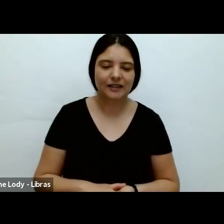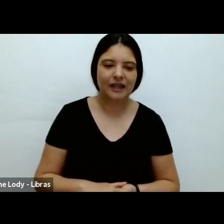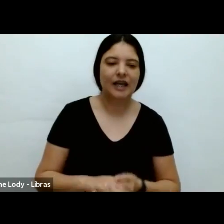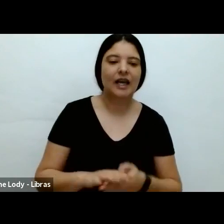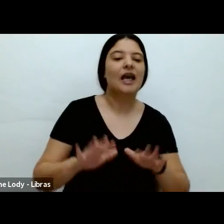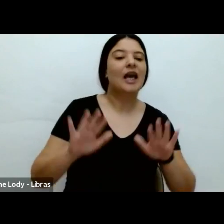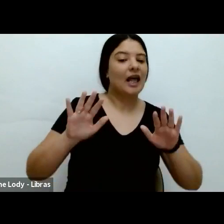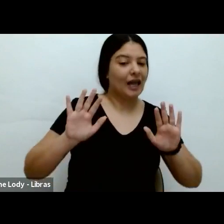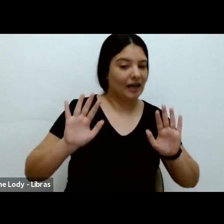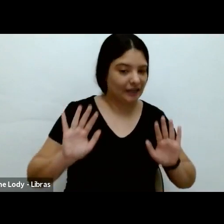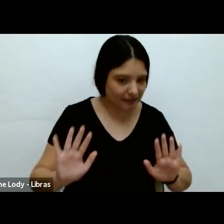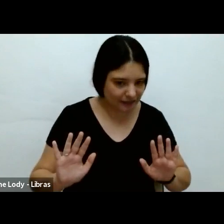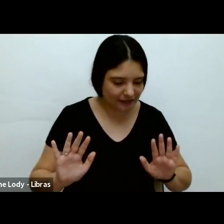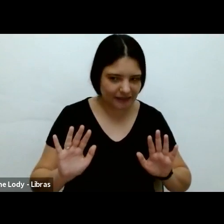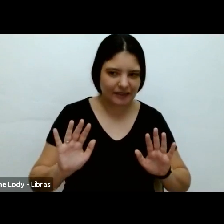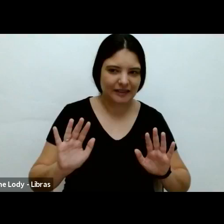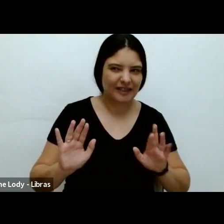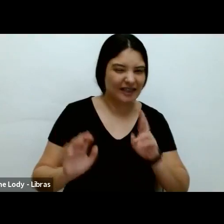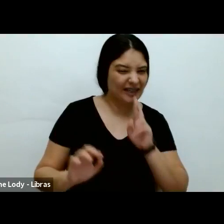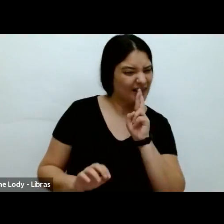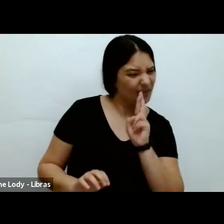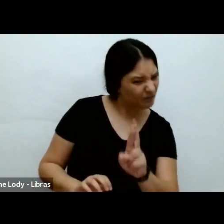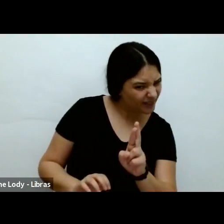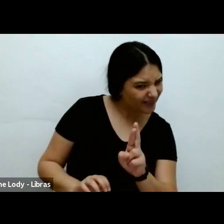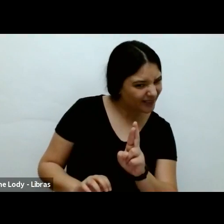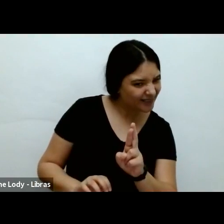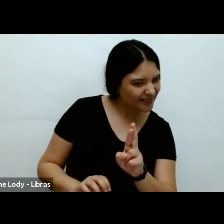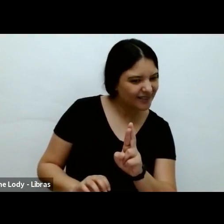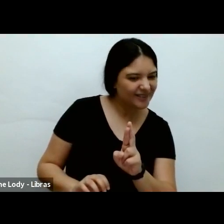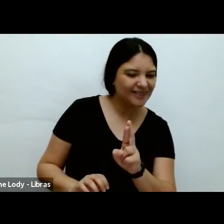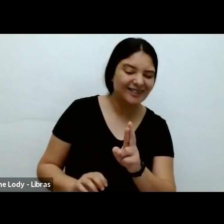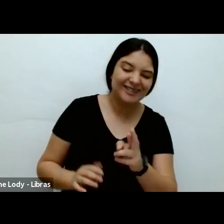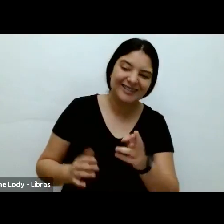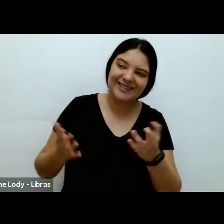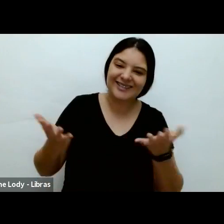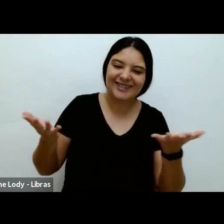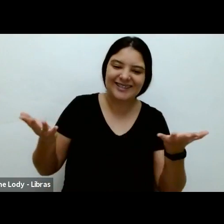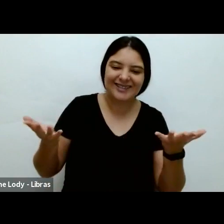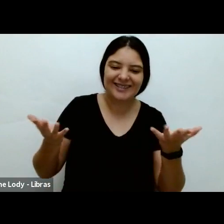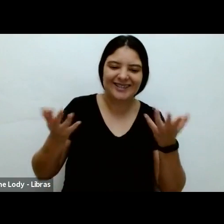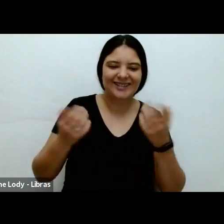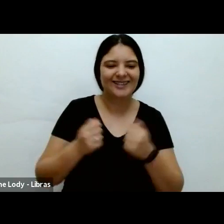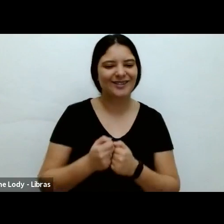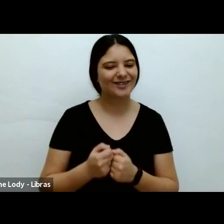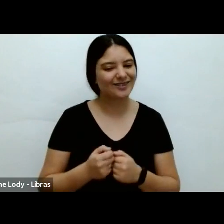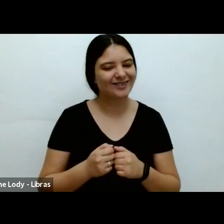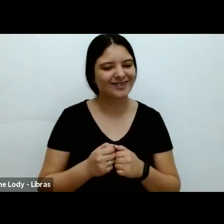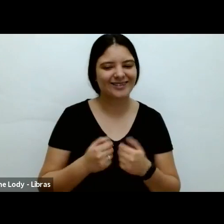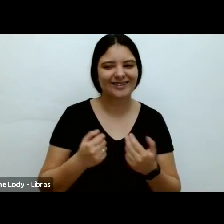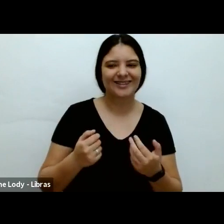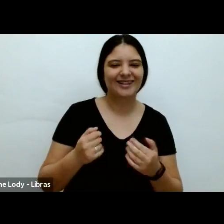give you an answer by. by internet or so internet or something like that,